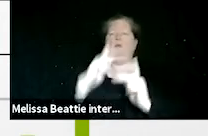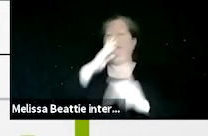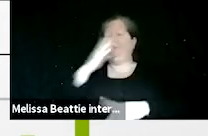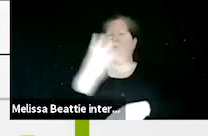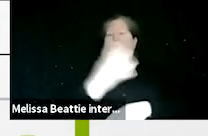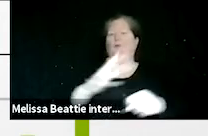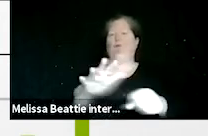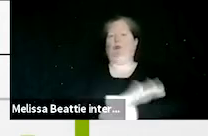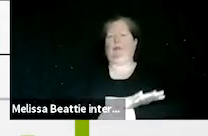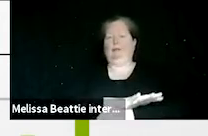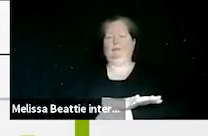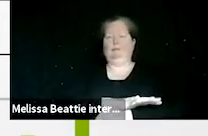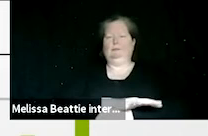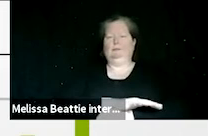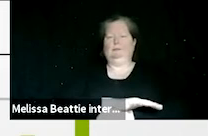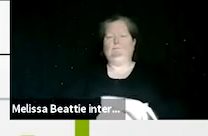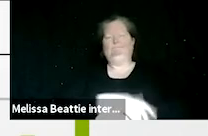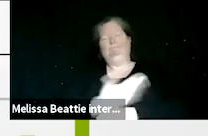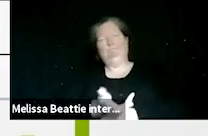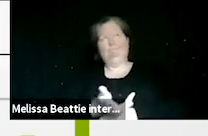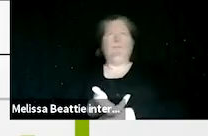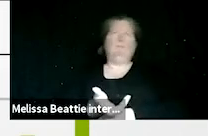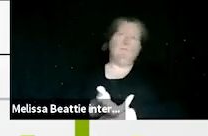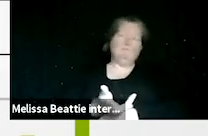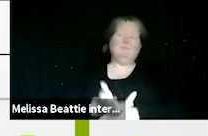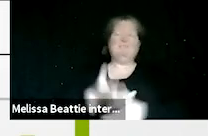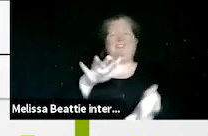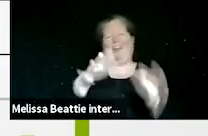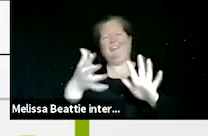Ben Woelk: Now it's kind of a slightly counterintuitive matrix